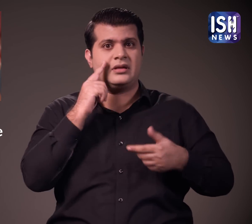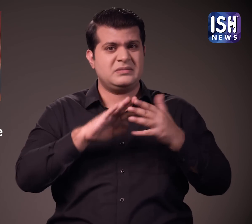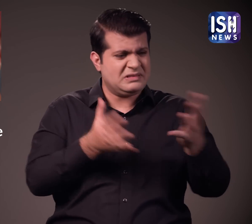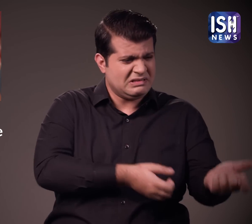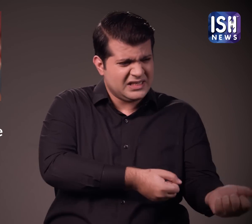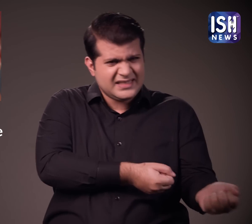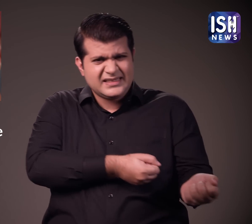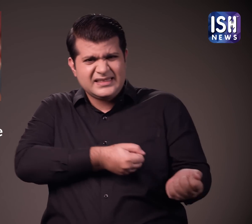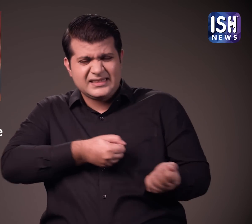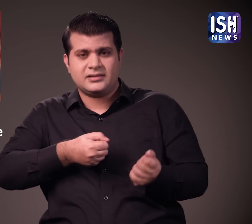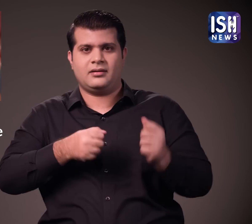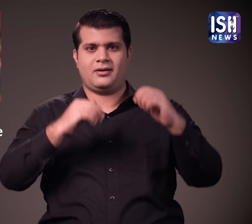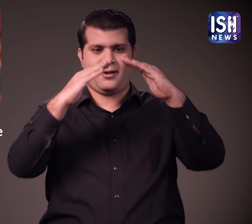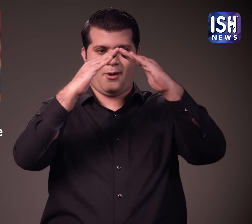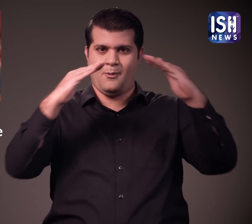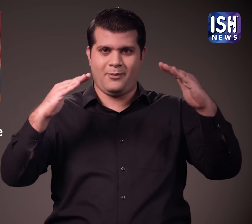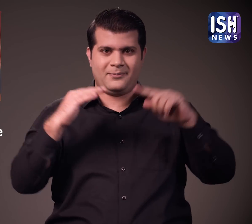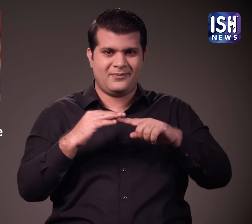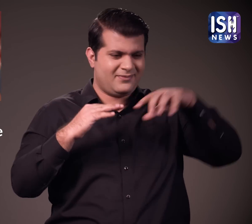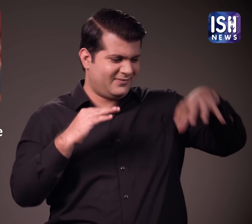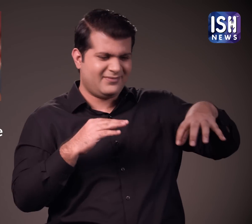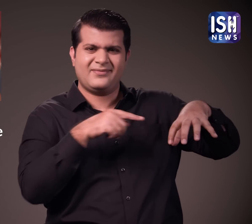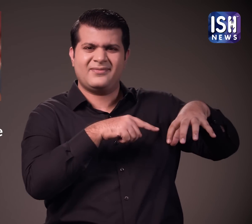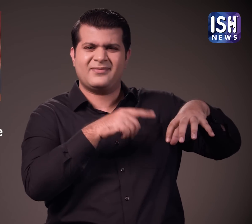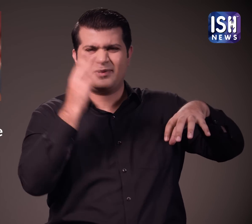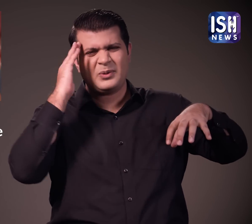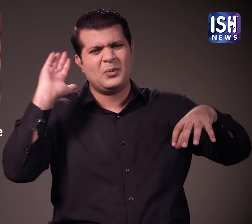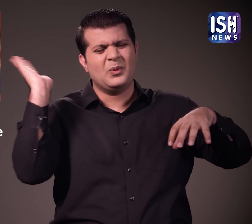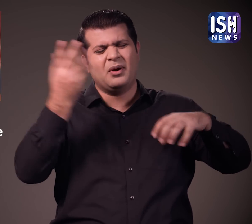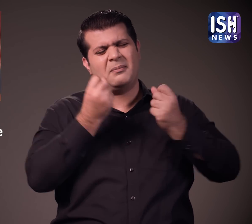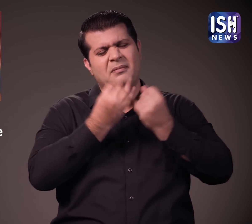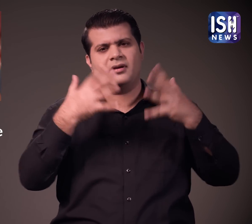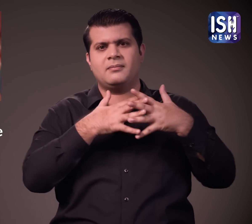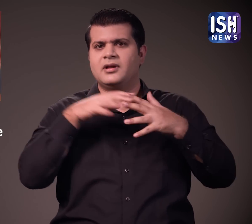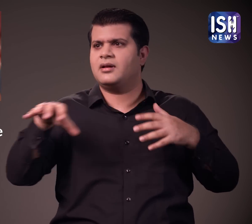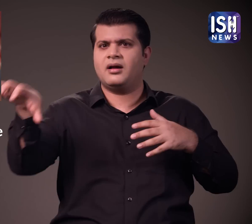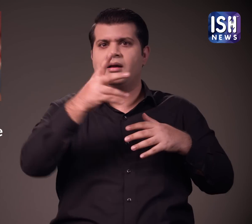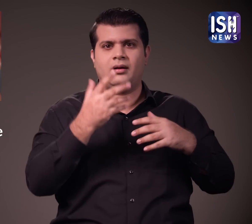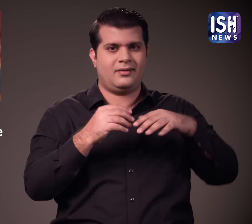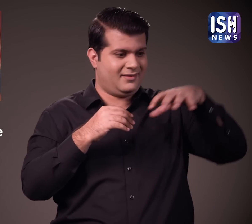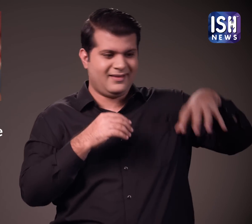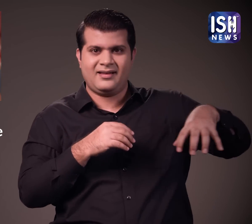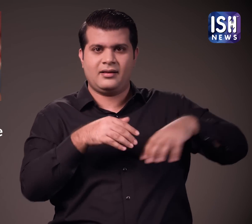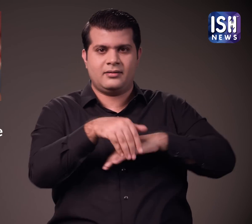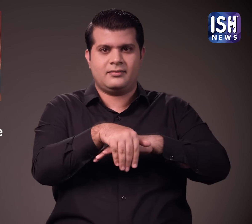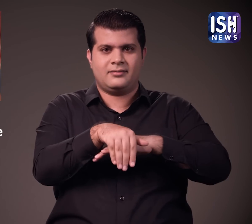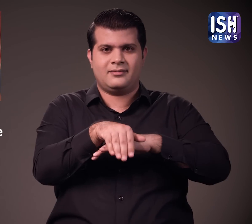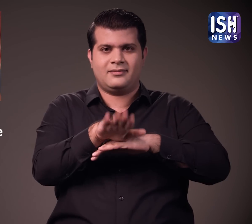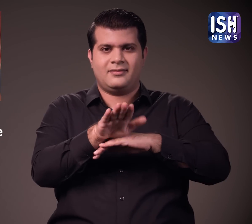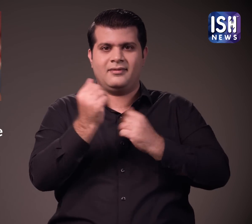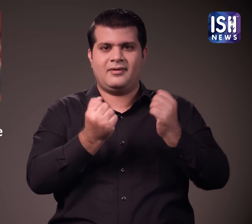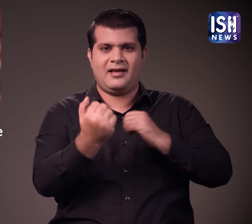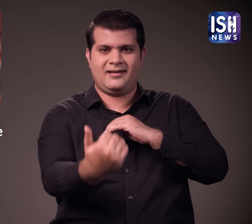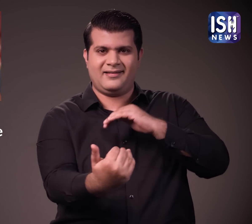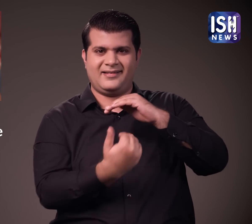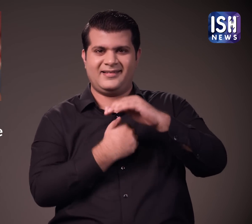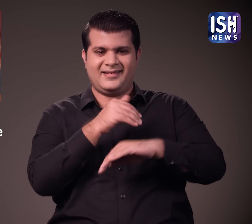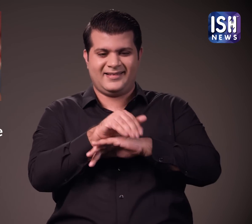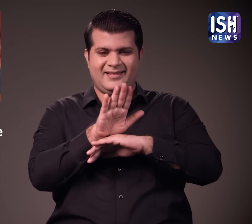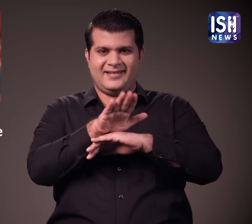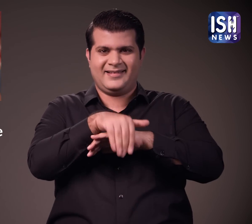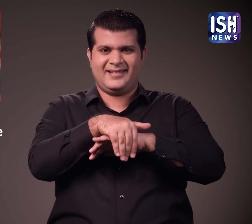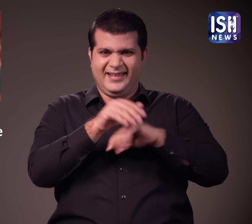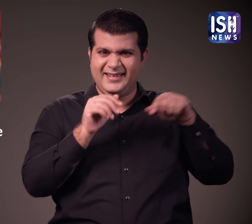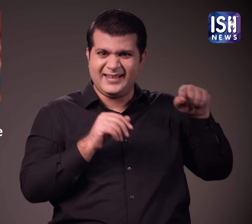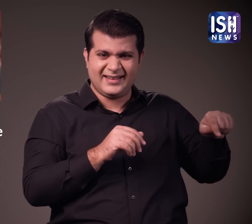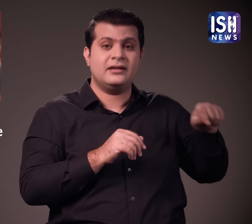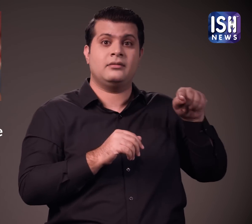Her husband then dragged her to the garage, where the car is parked and is found in homes in the USA.